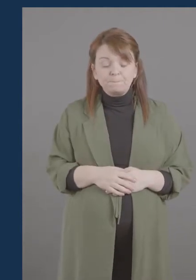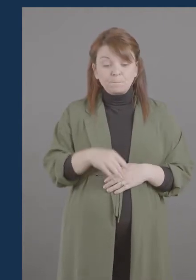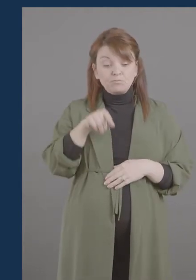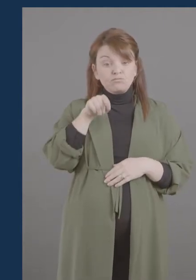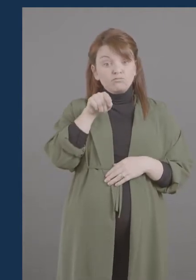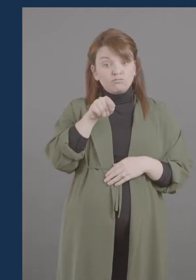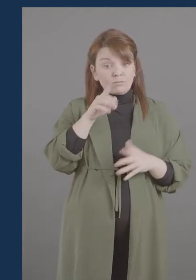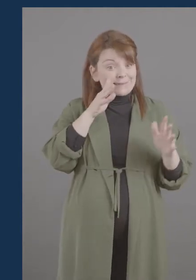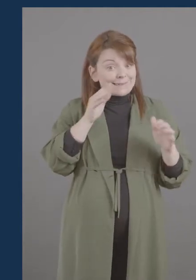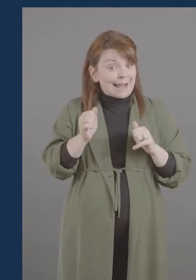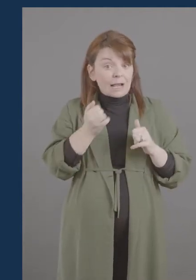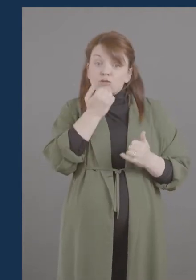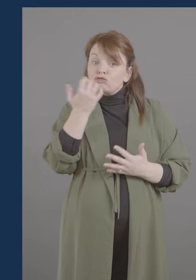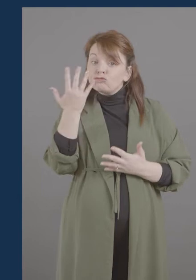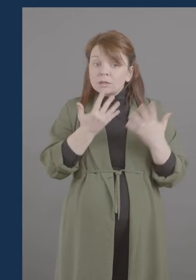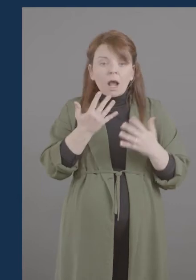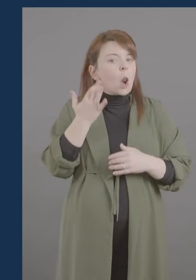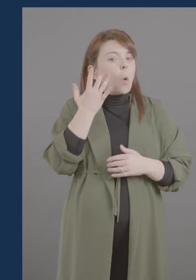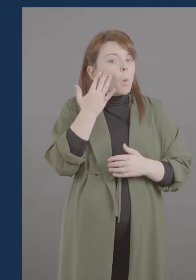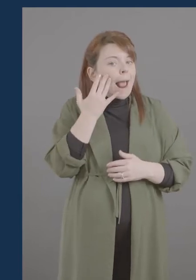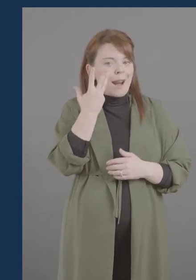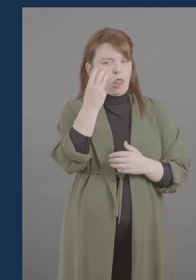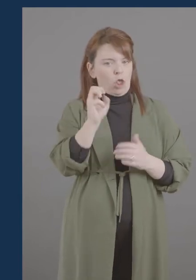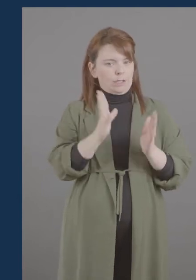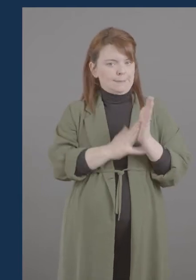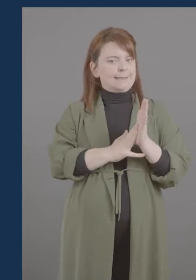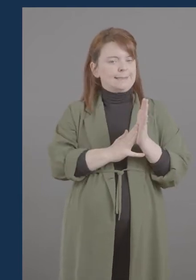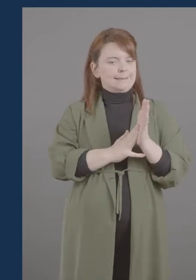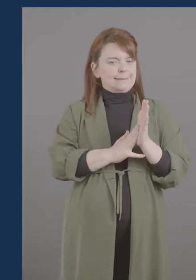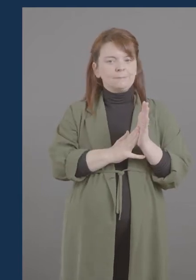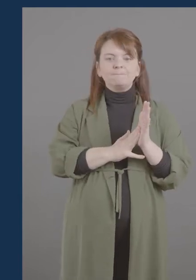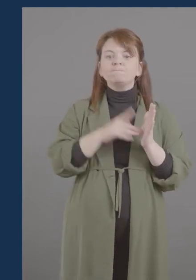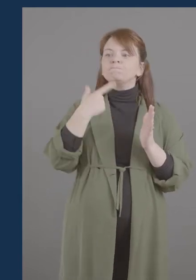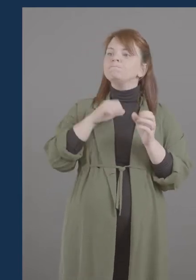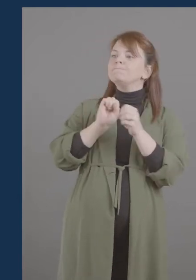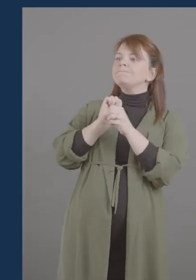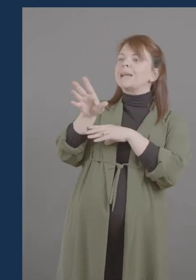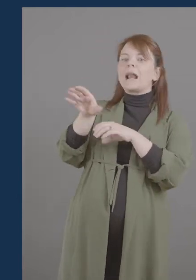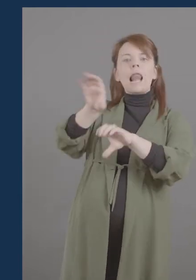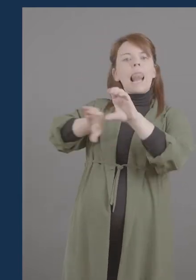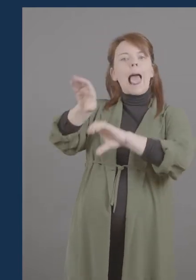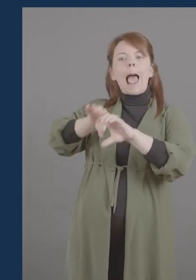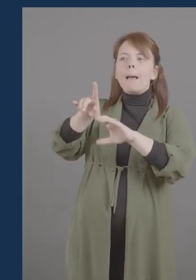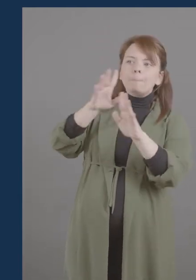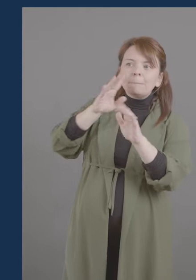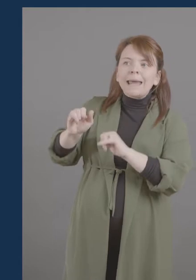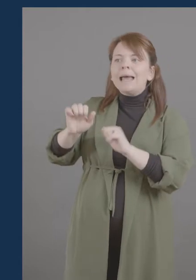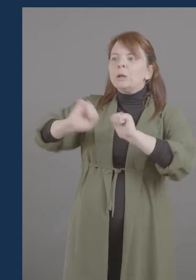The test can give you a result in 30 minutes and do not need to be sent to a lab.